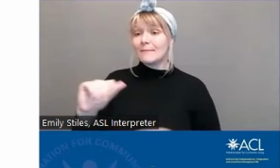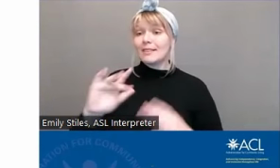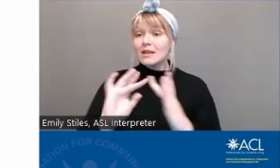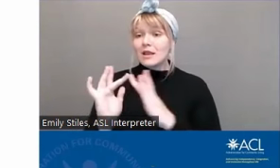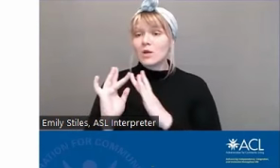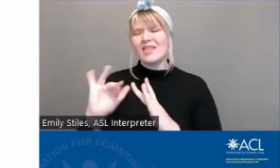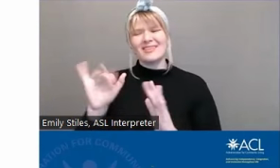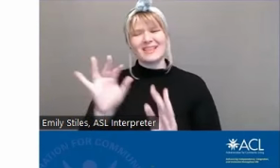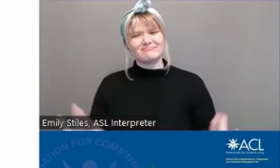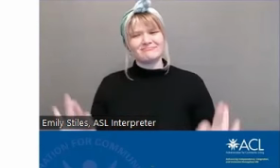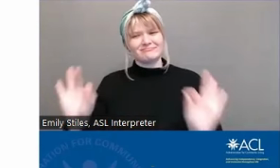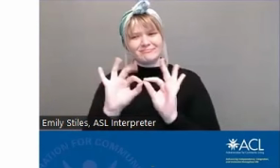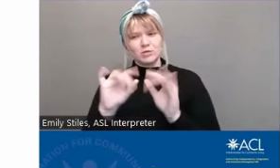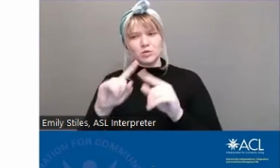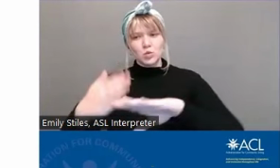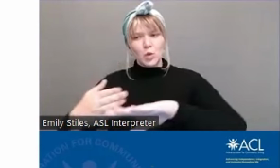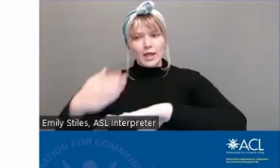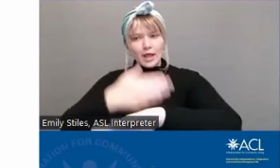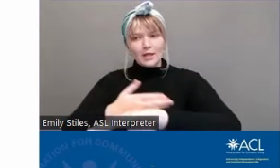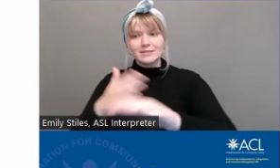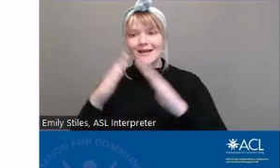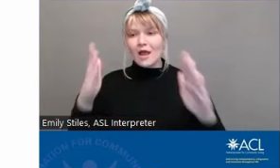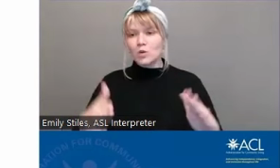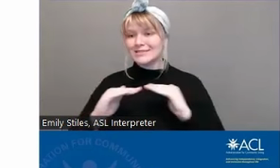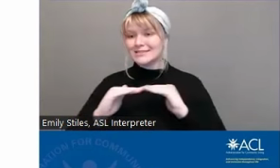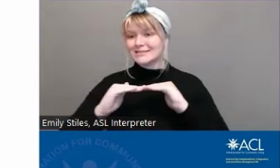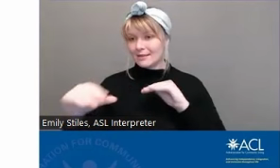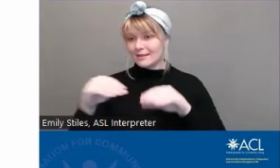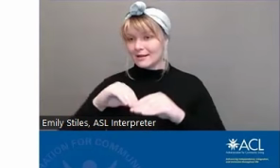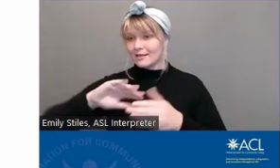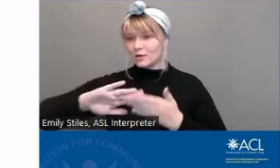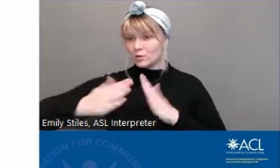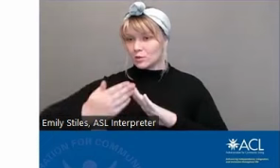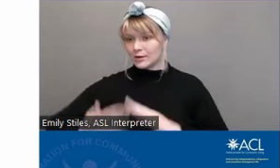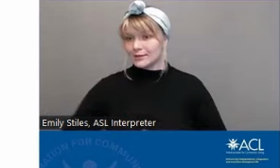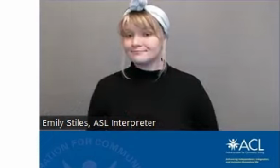stability in the community. Next slide please.